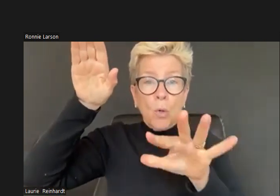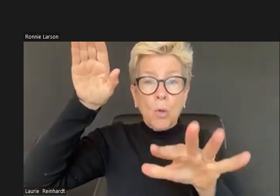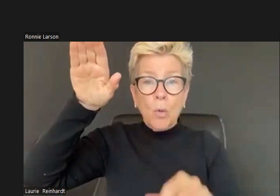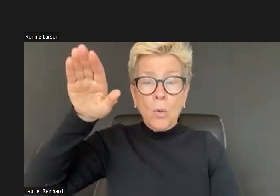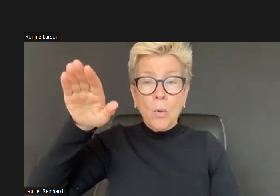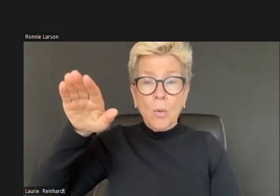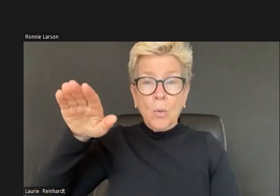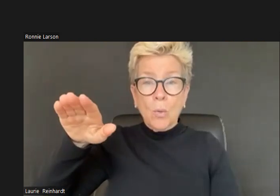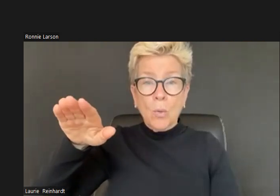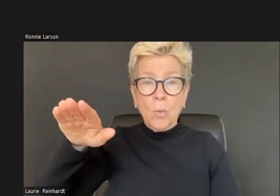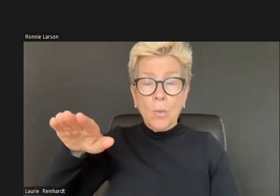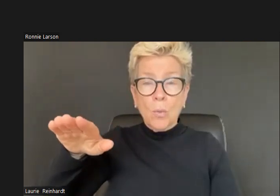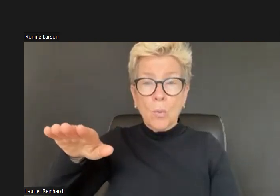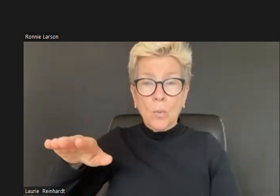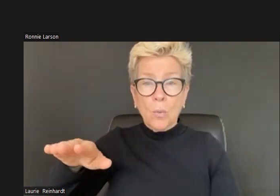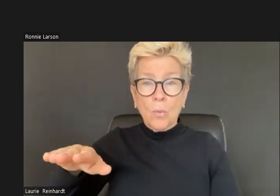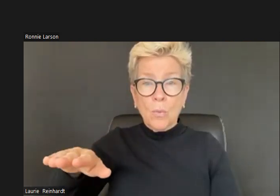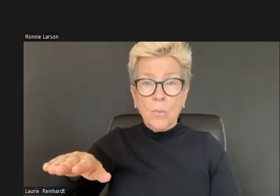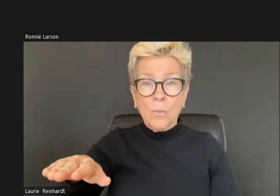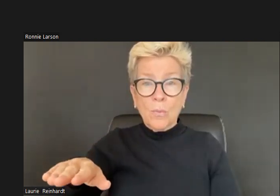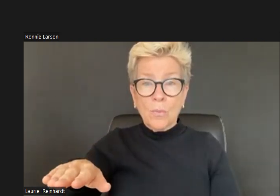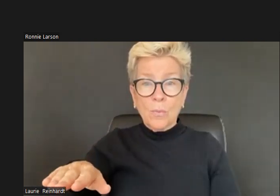Oh